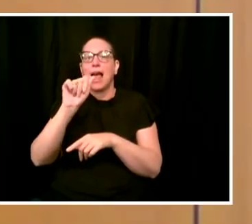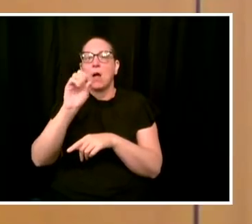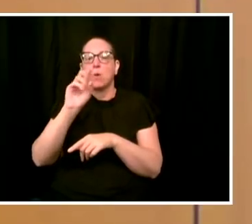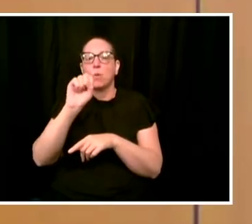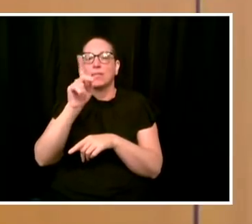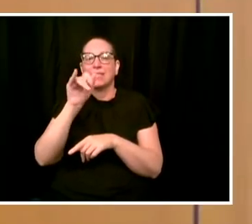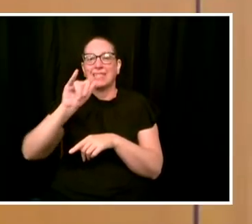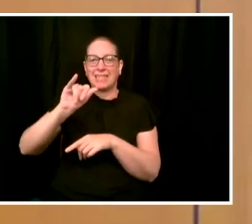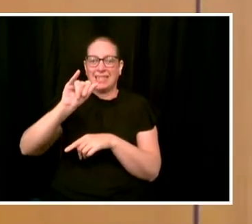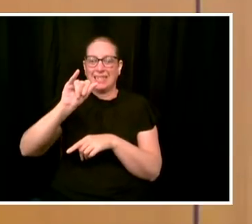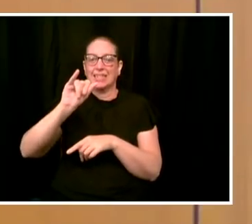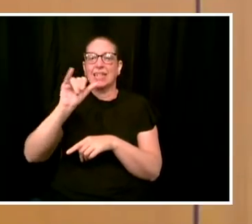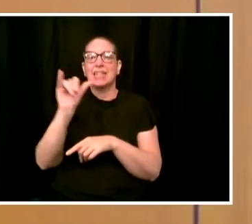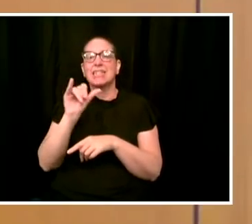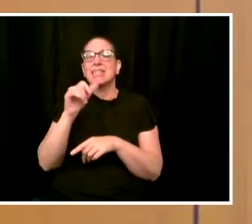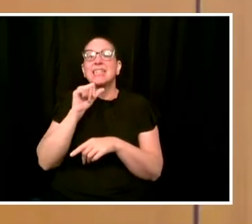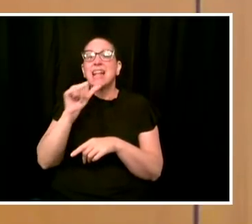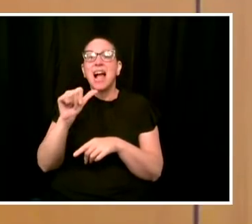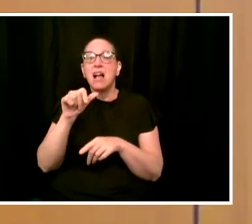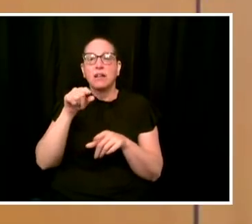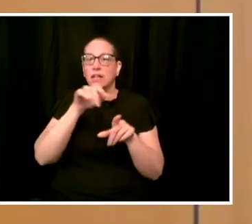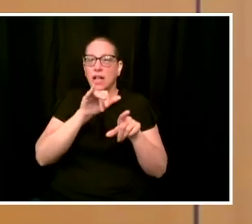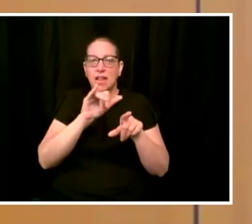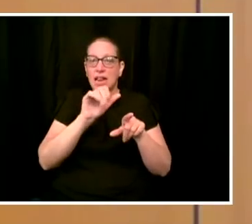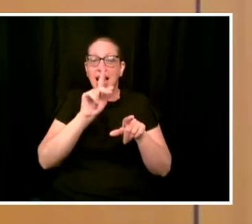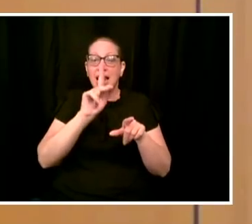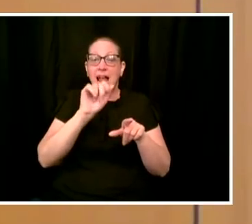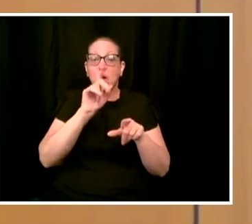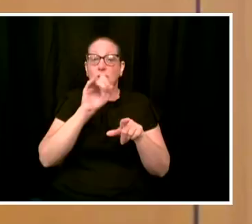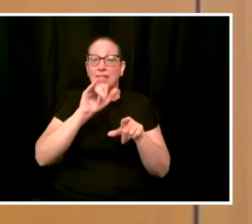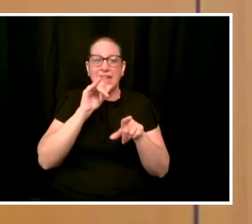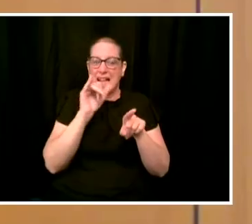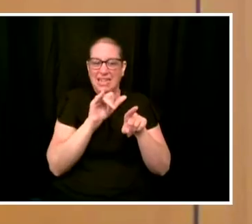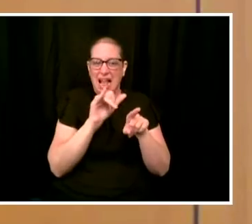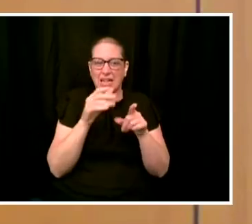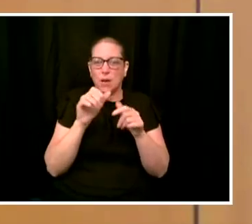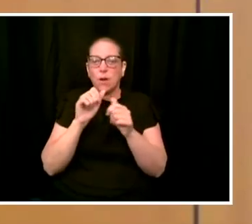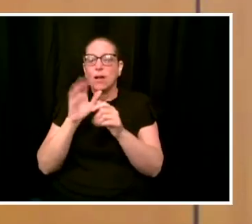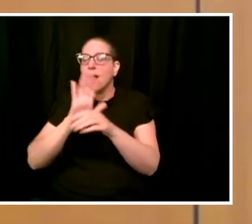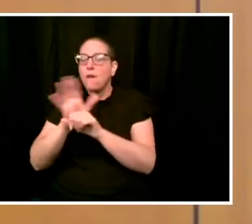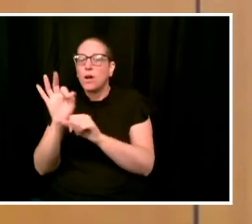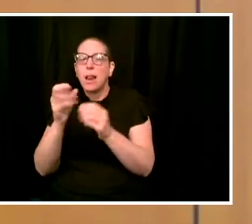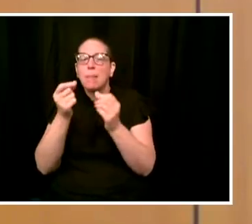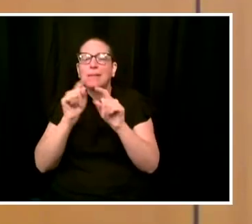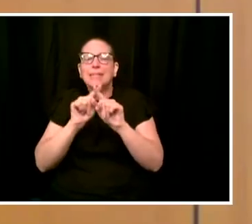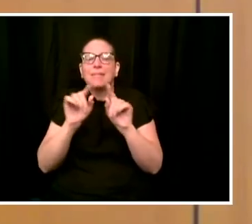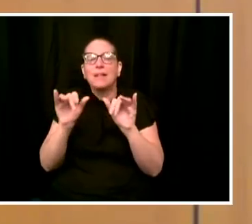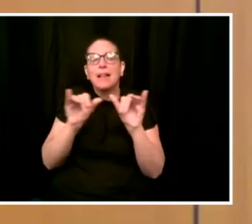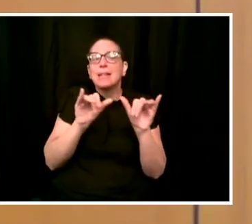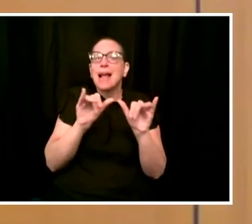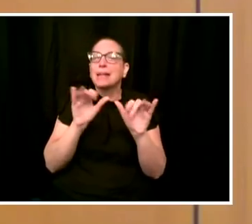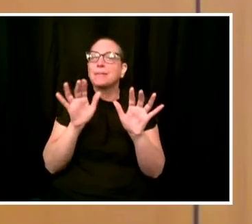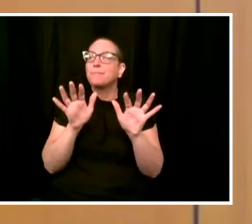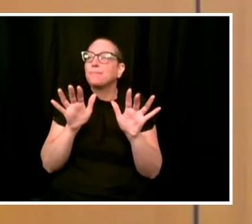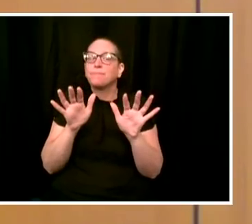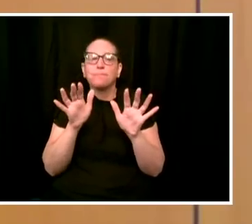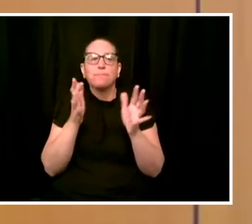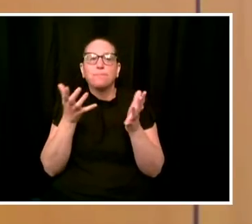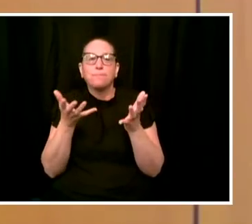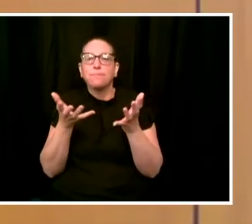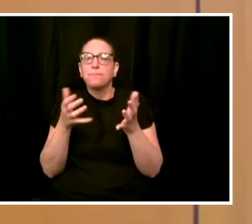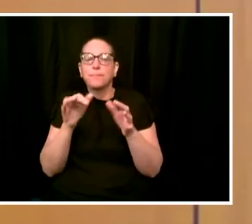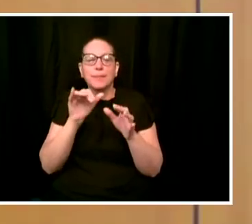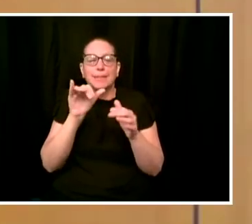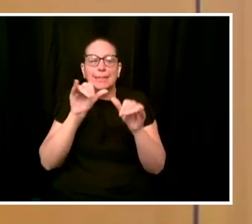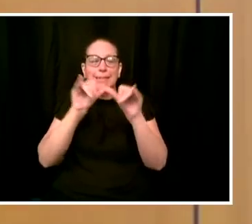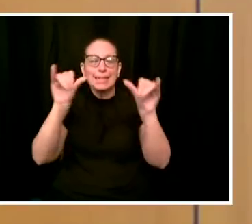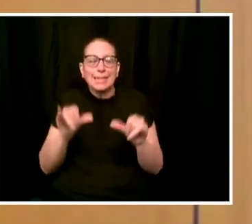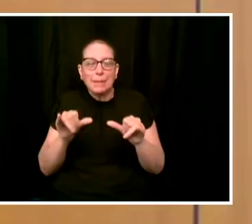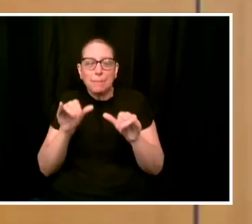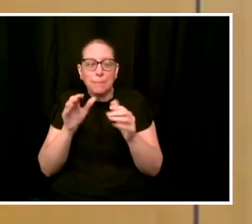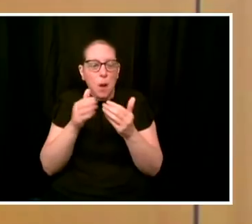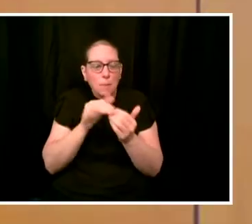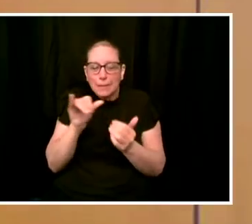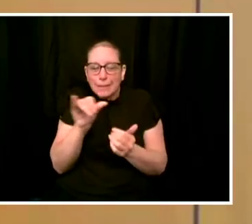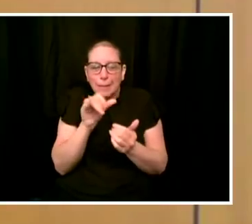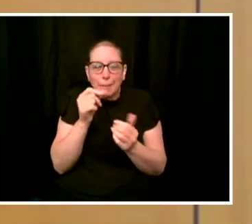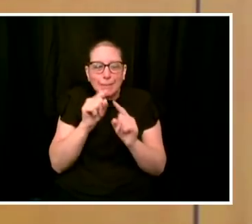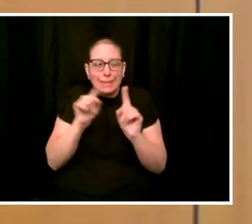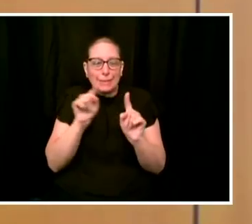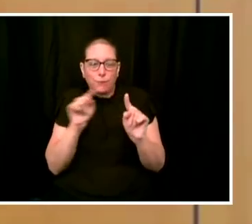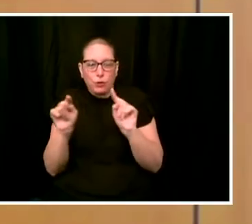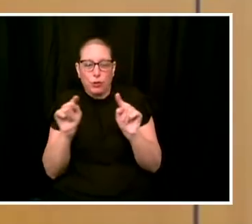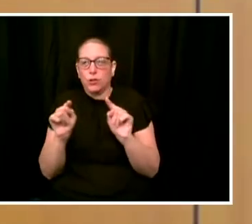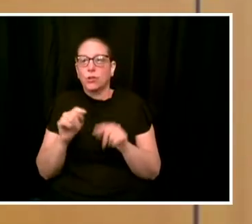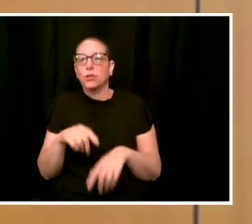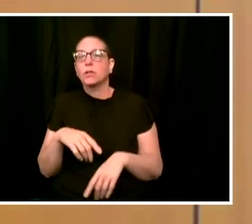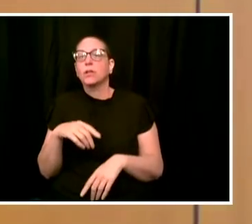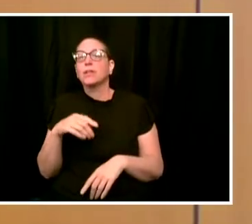REALLY BEYOND KAU